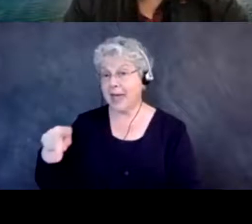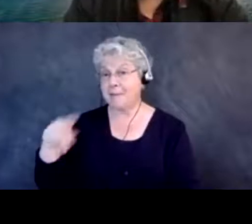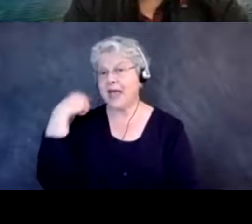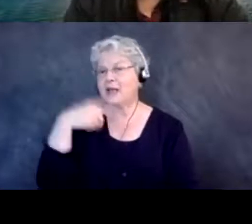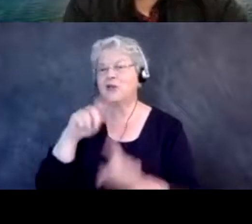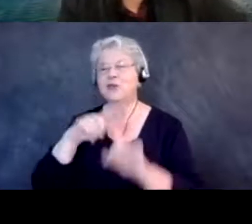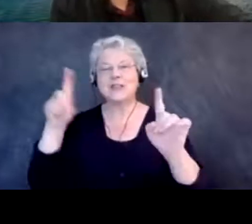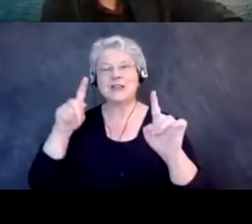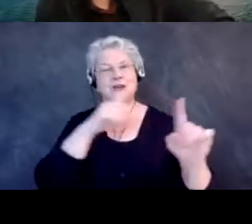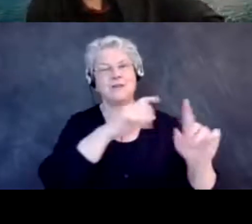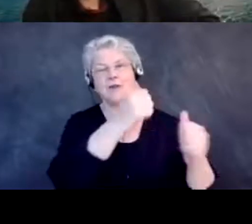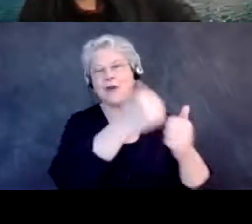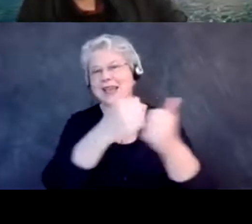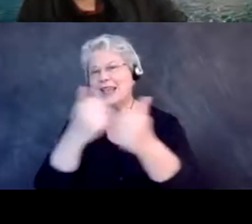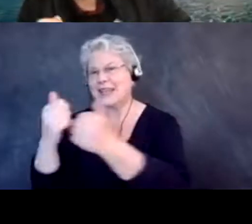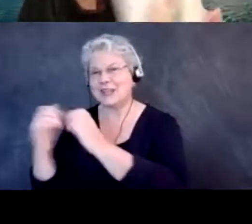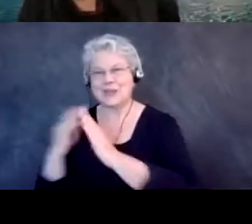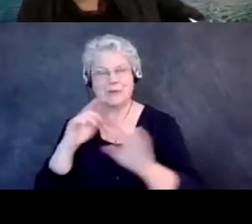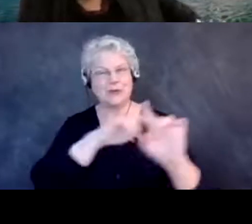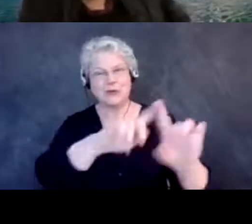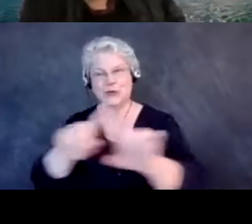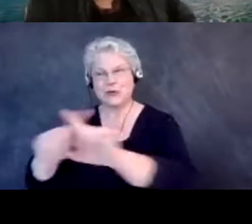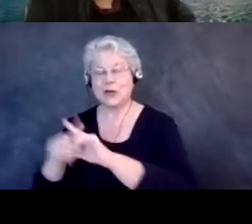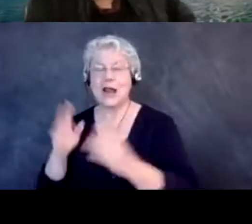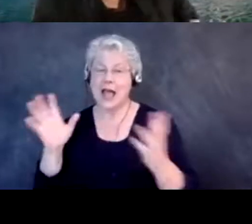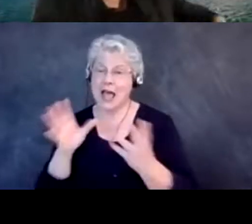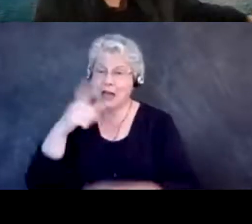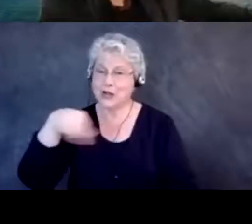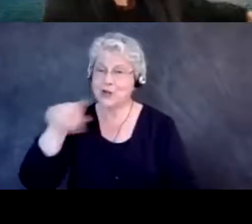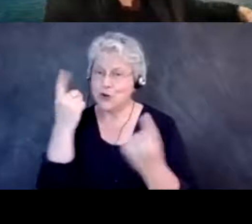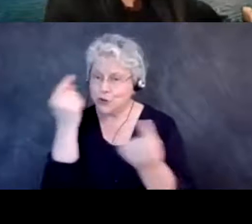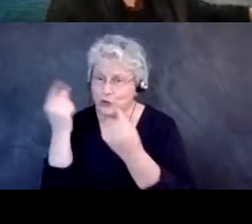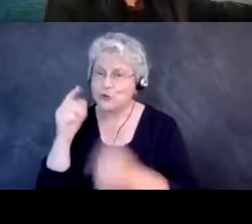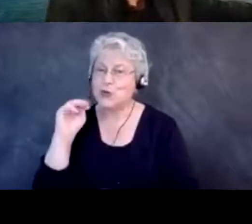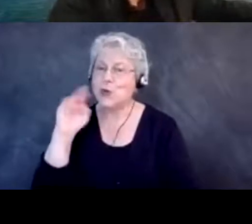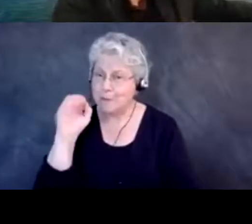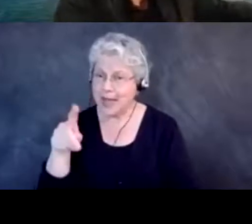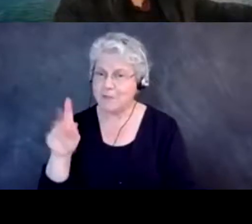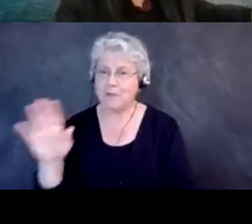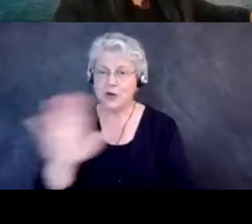is an example and I encourage you to do this with your own community. I’ve also done this when I